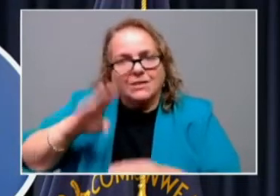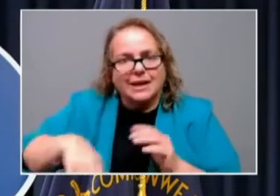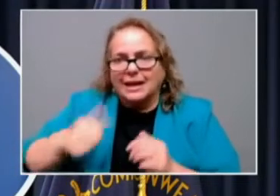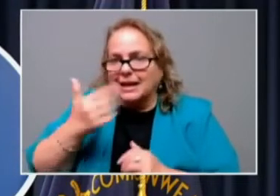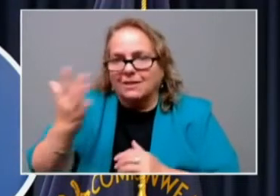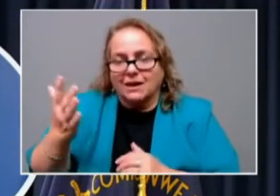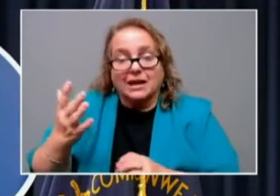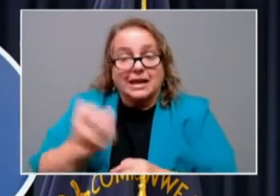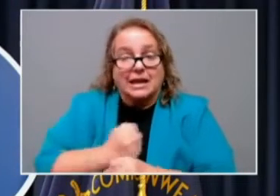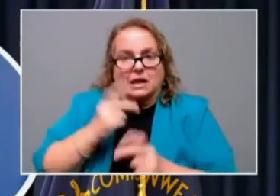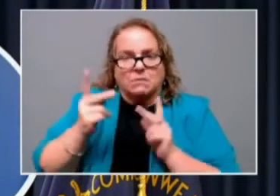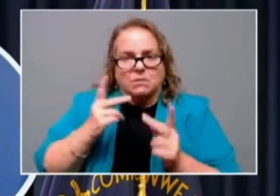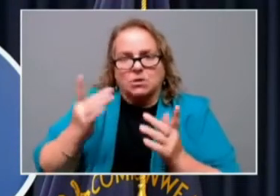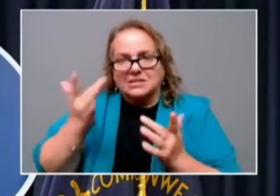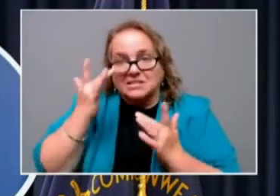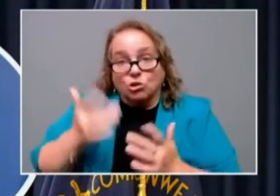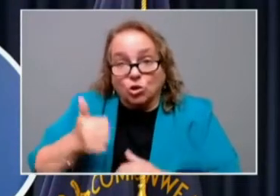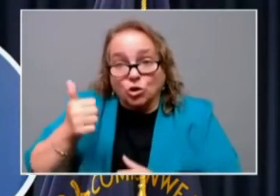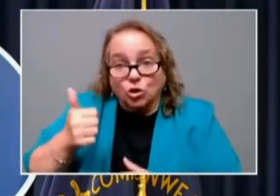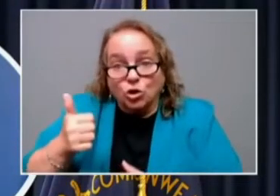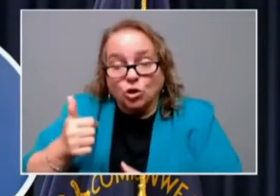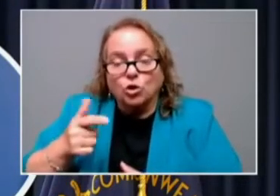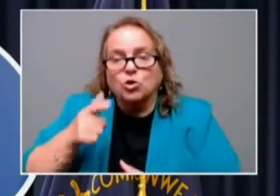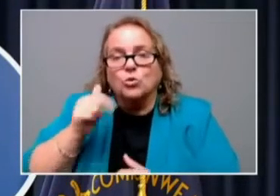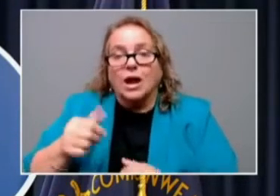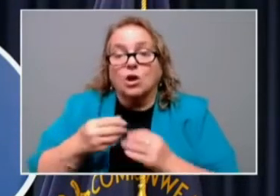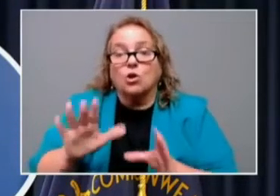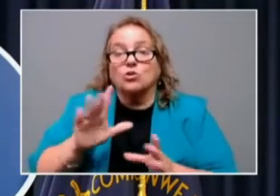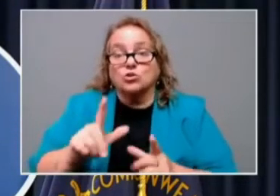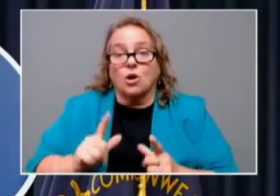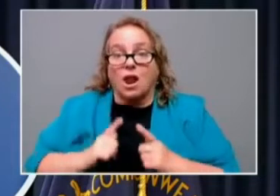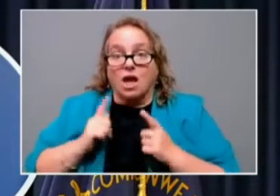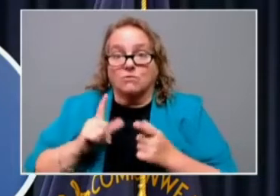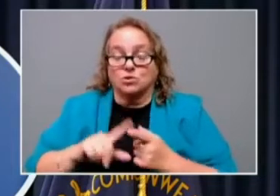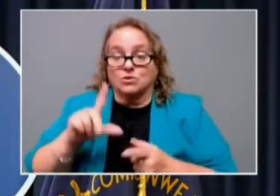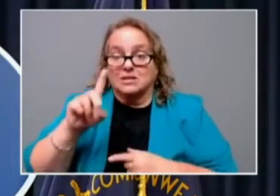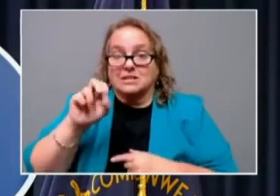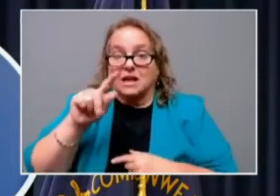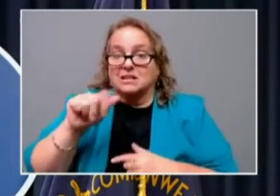and you can lose your life to the delta variant, even if you have no other